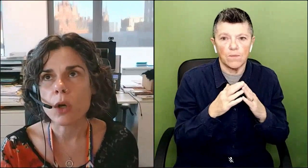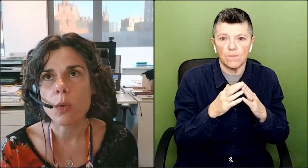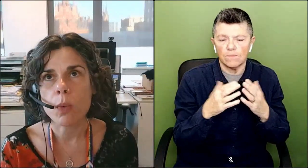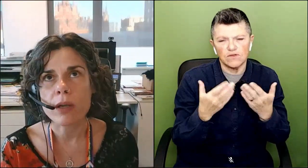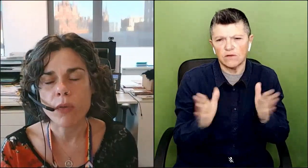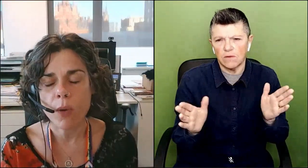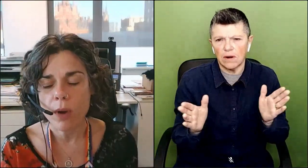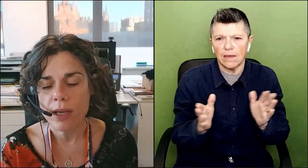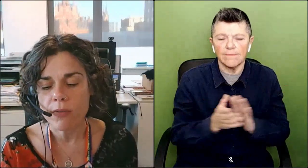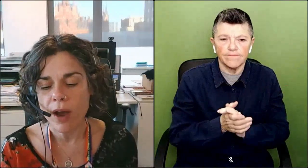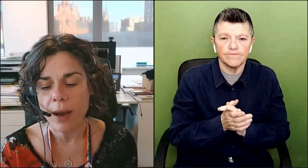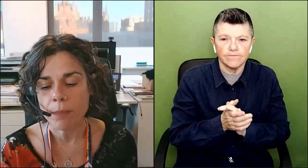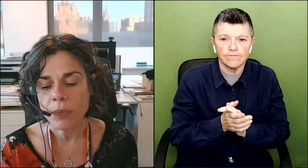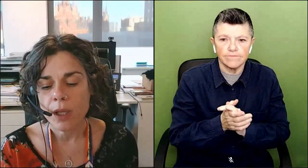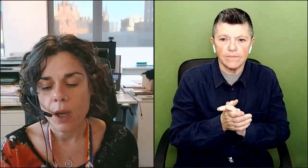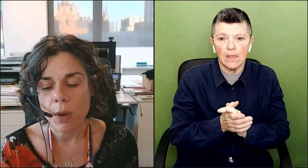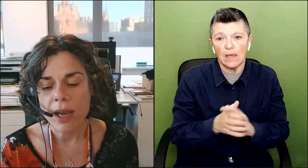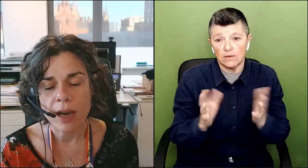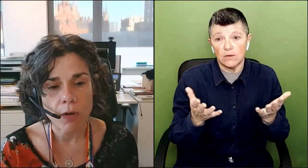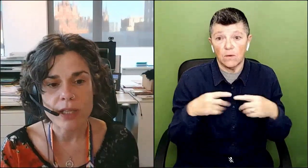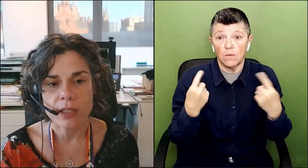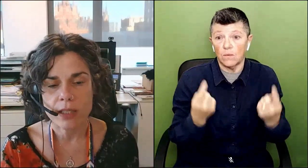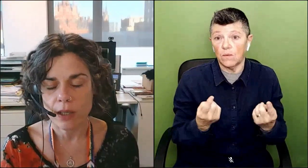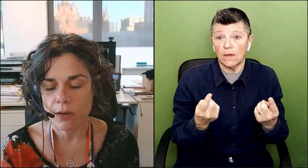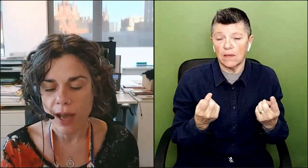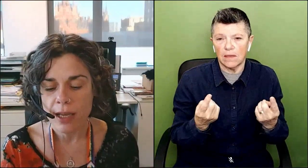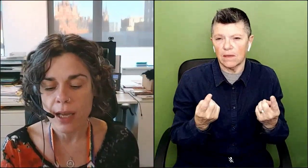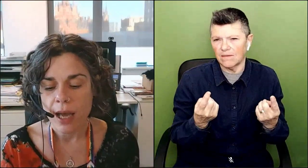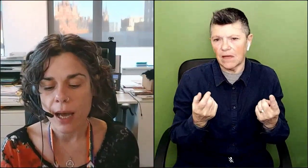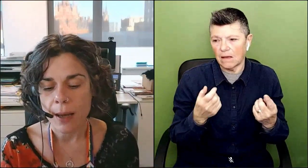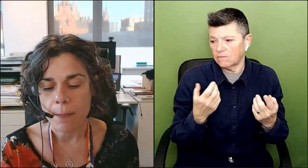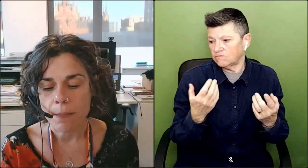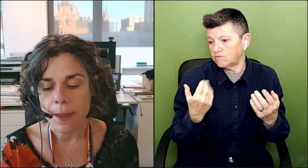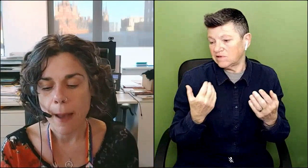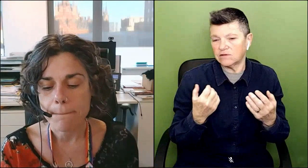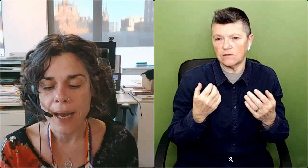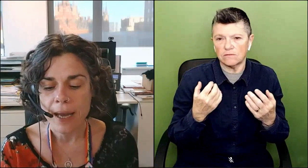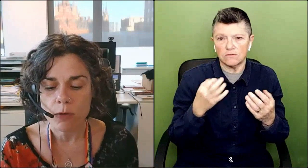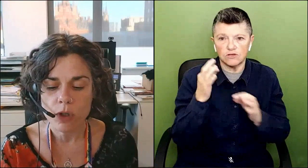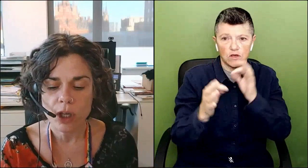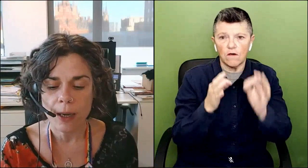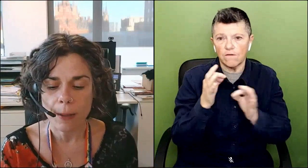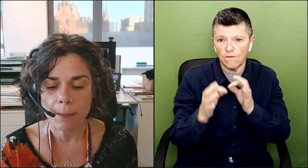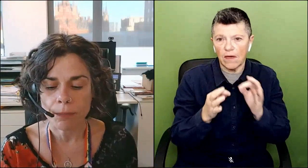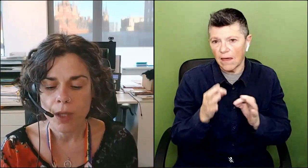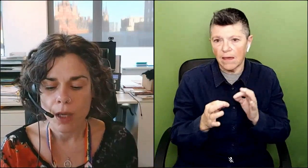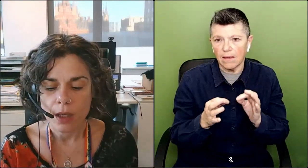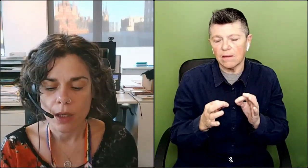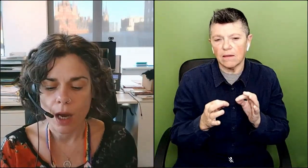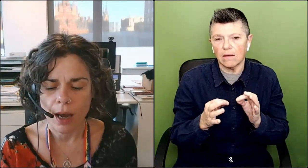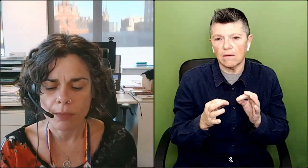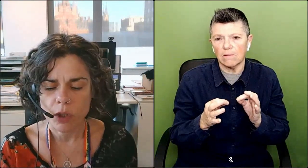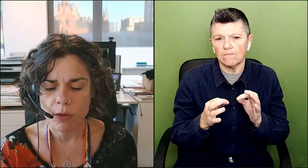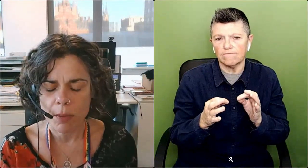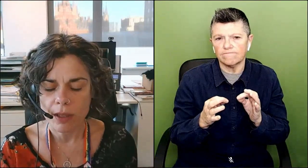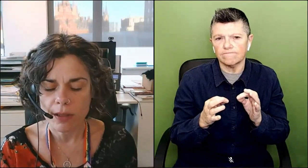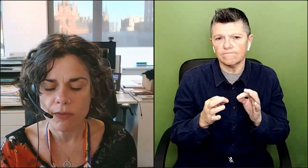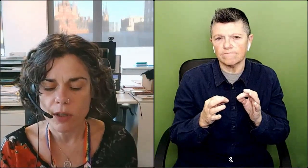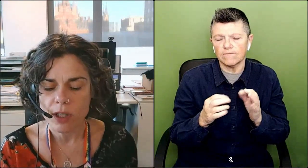So we've -- in our recent survey, I'm trying to remember the figures here, but anyway,